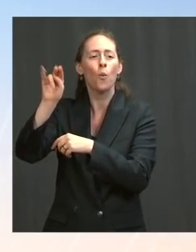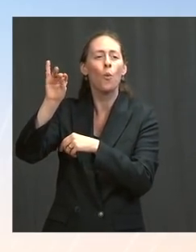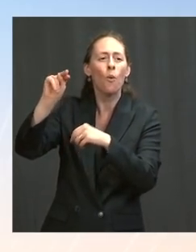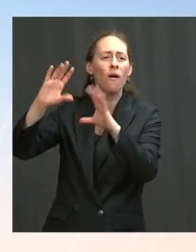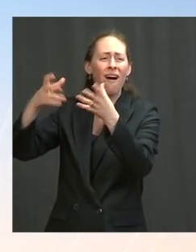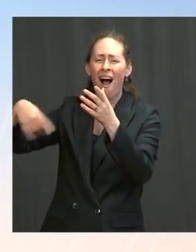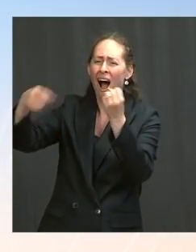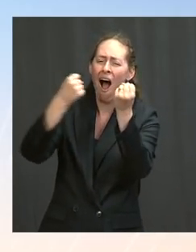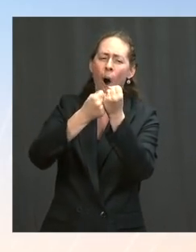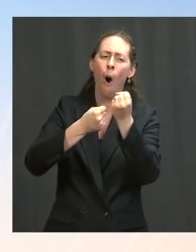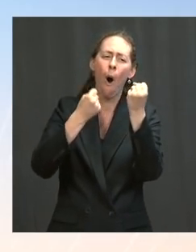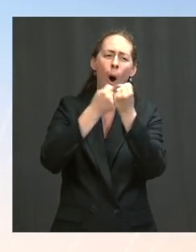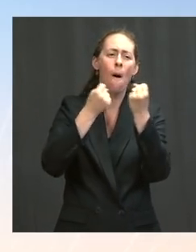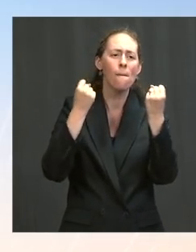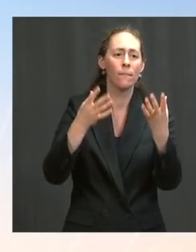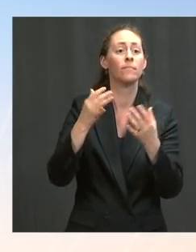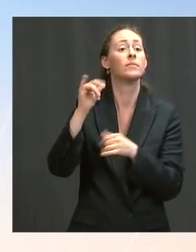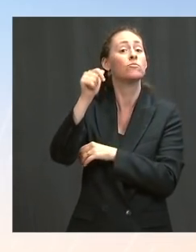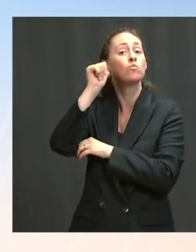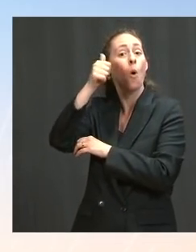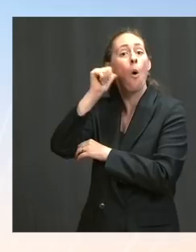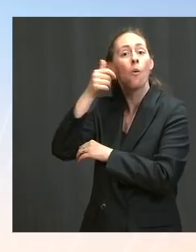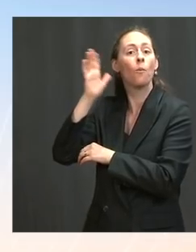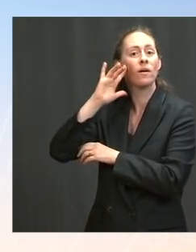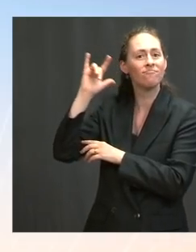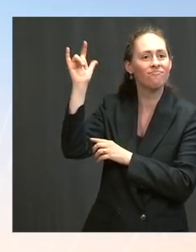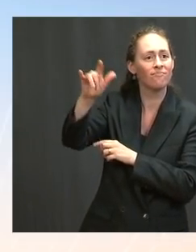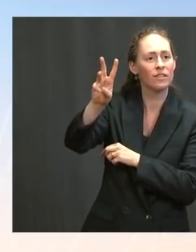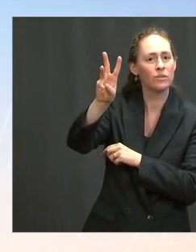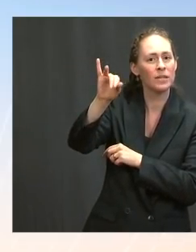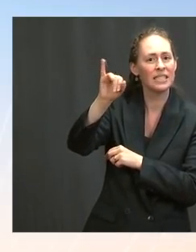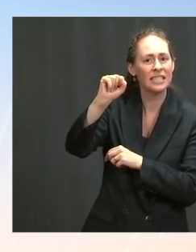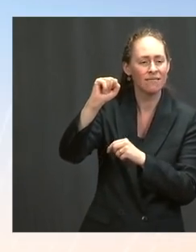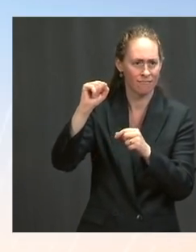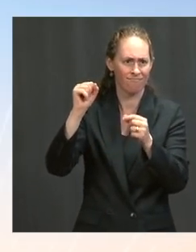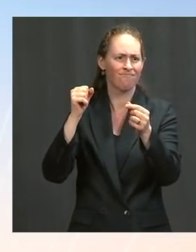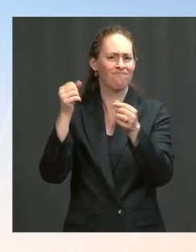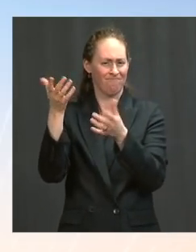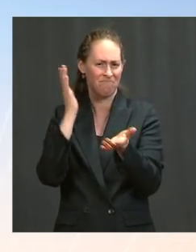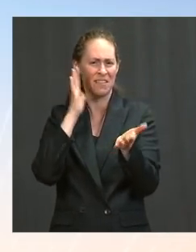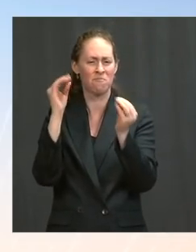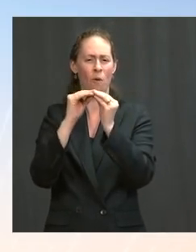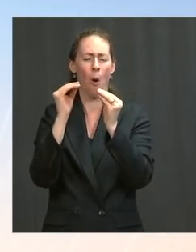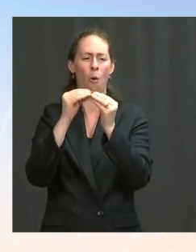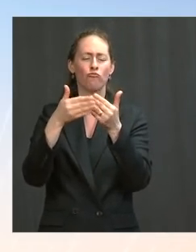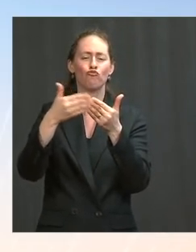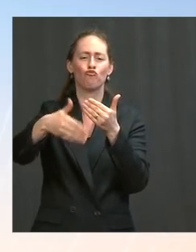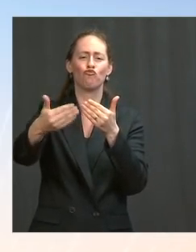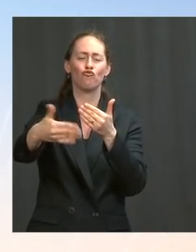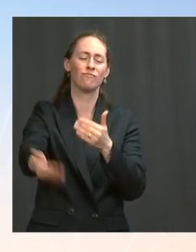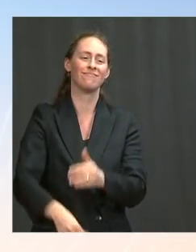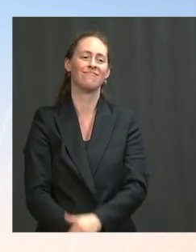and sell this package to the American people tomorrow. That's where our focus is on. The Press: Along those same lines then, in terms of moving forward: I know you mentioned earlier that the White House